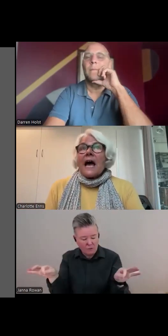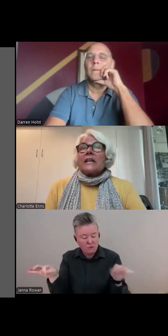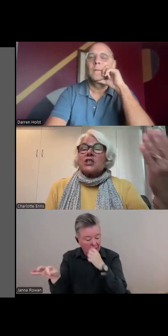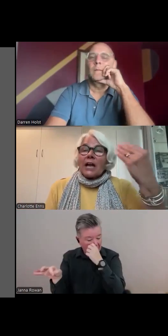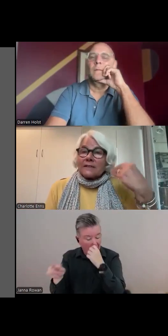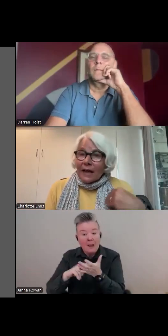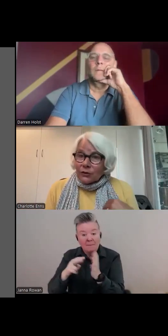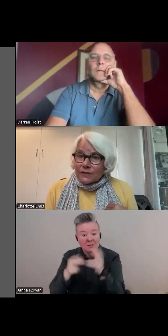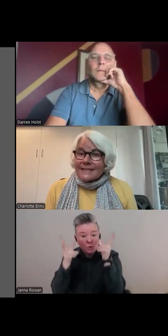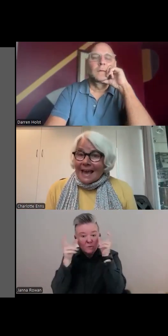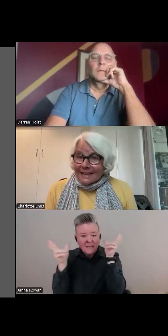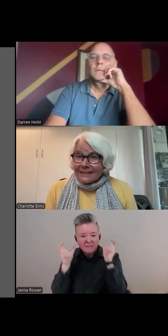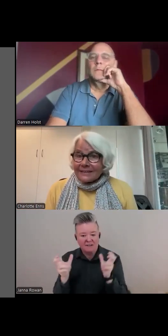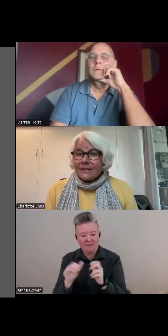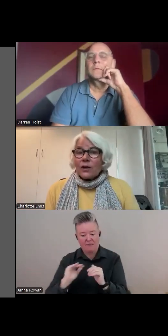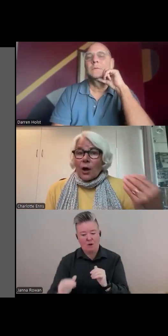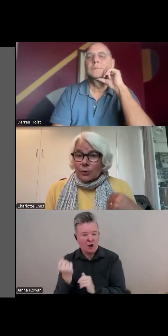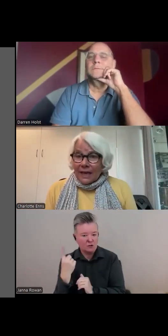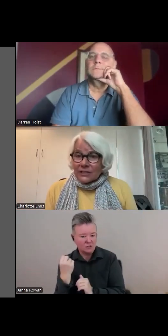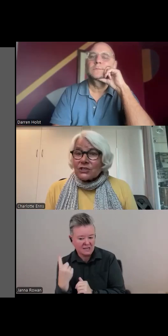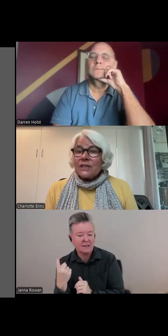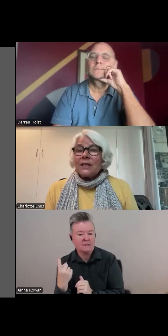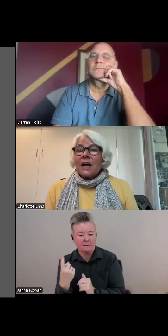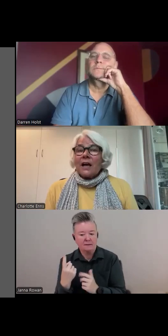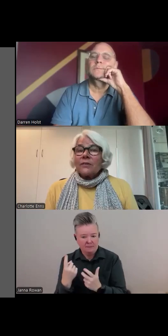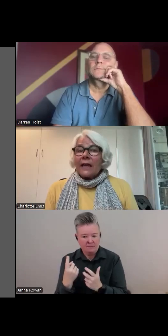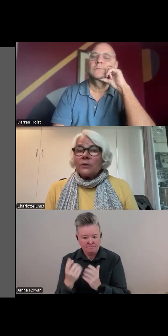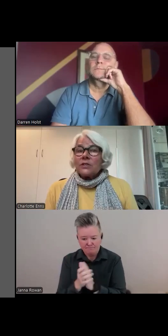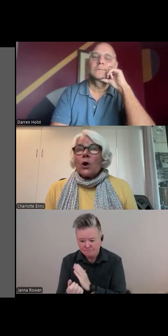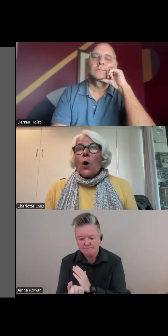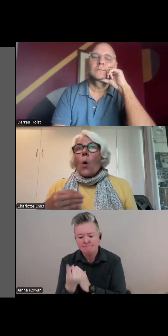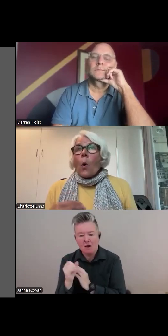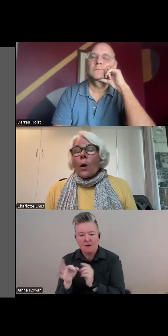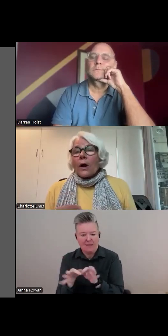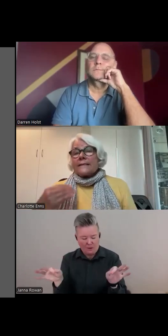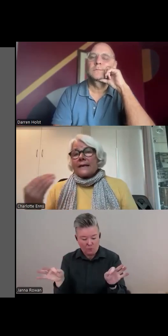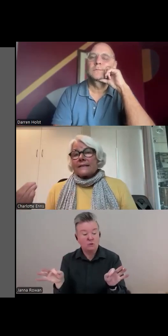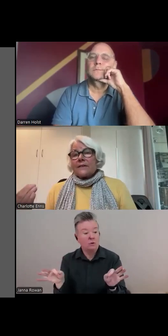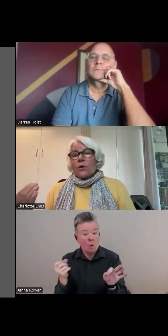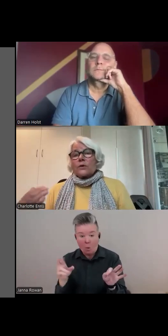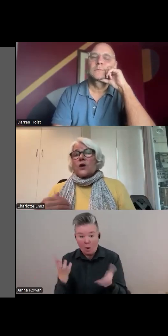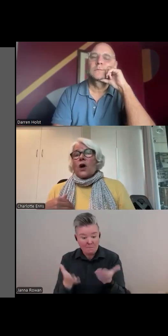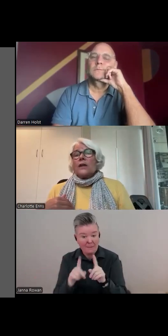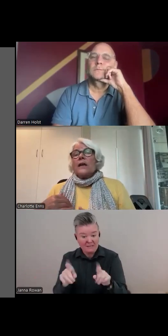a child's understanding, comprehension of language, or a test can focus on